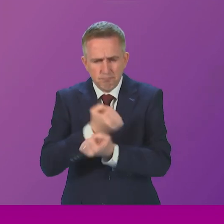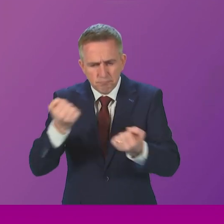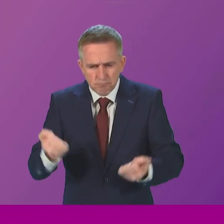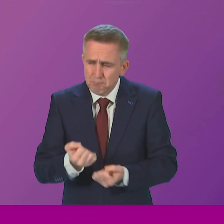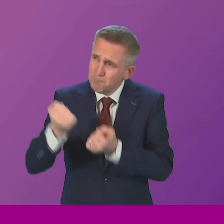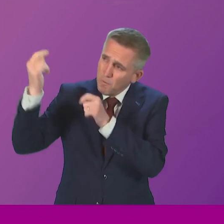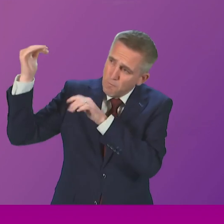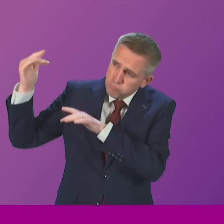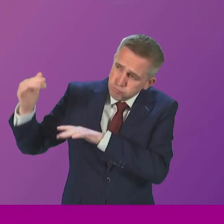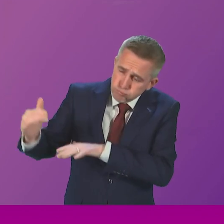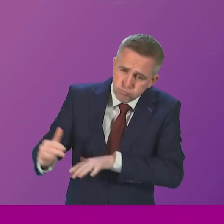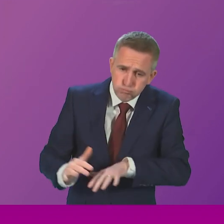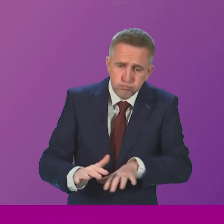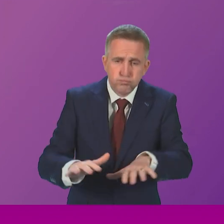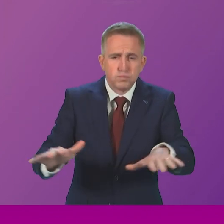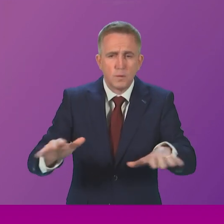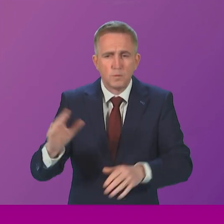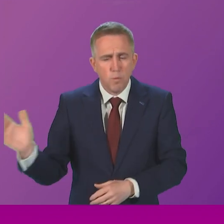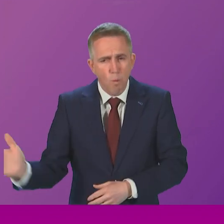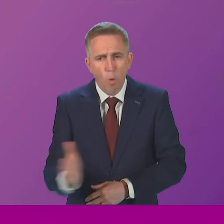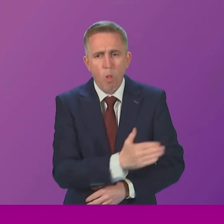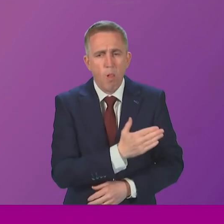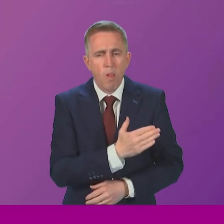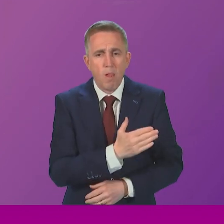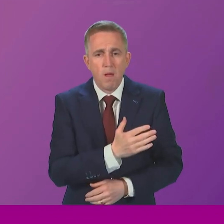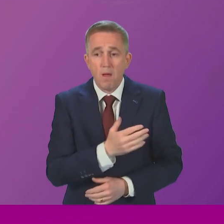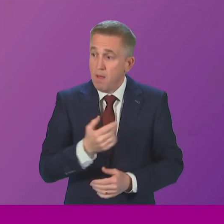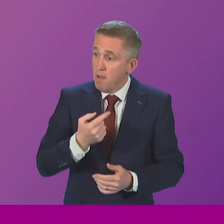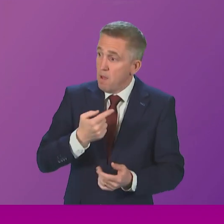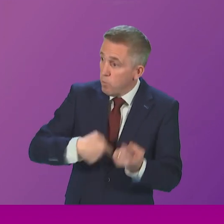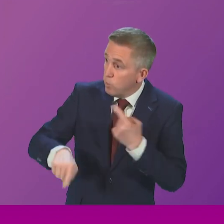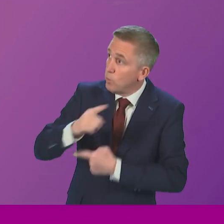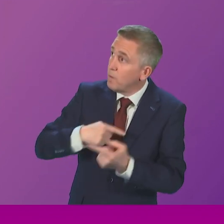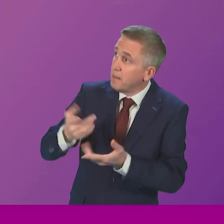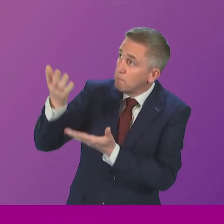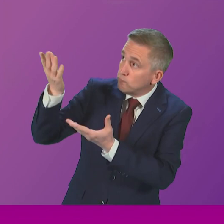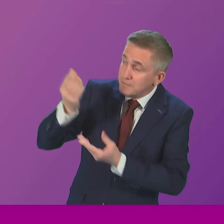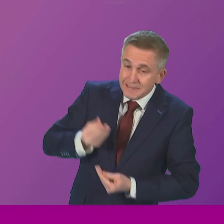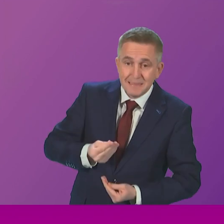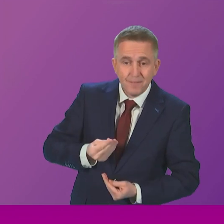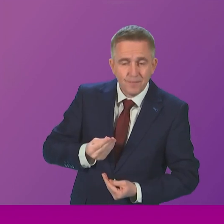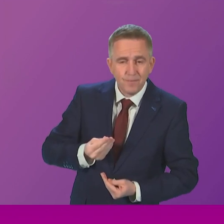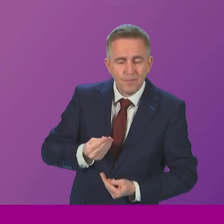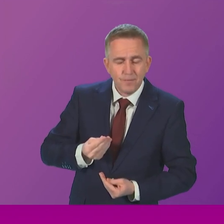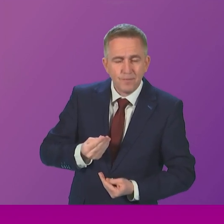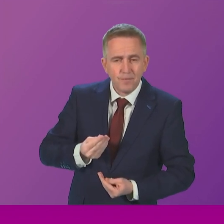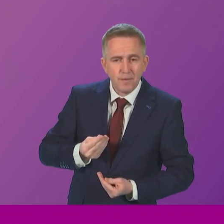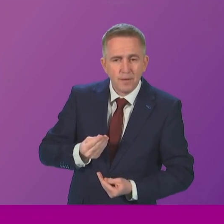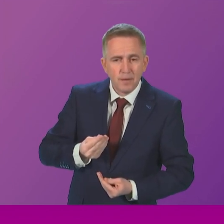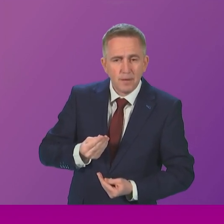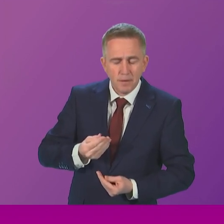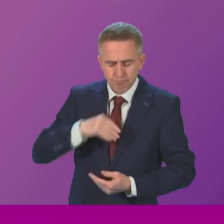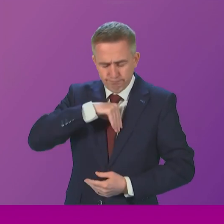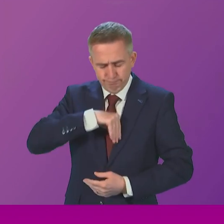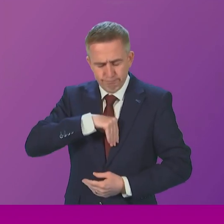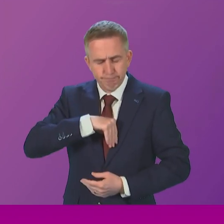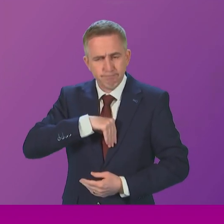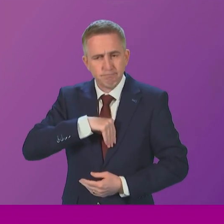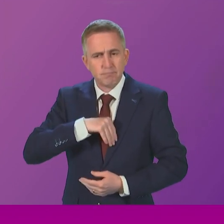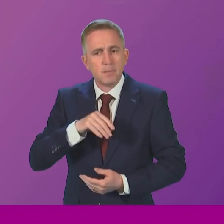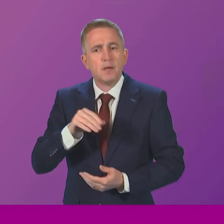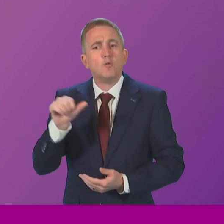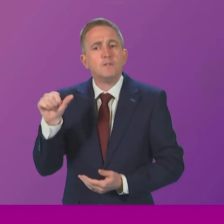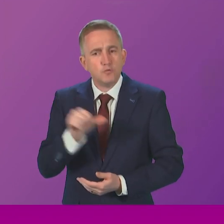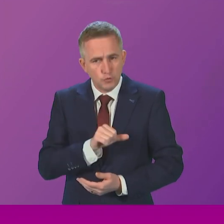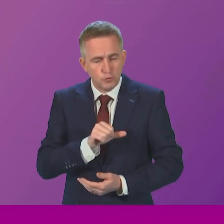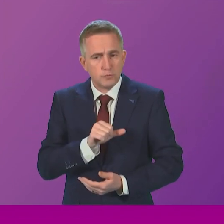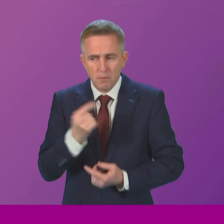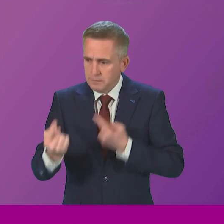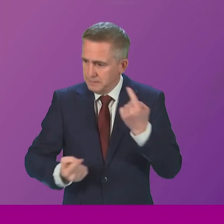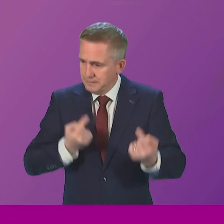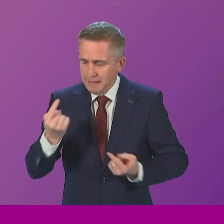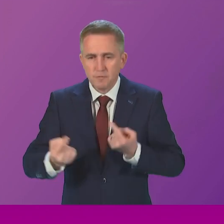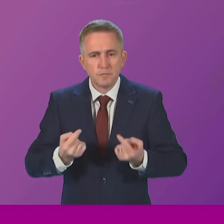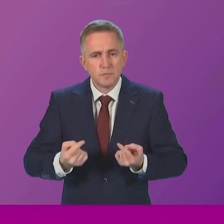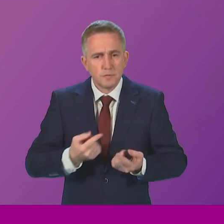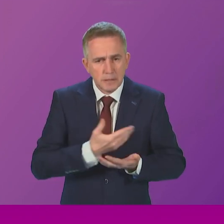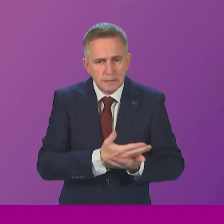freely given and gladly received by us should be personally expressed in all of our relationships.